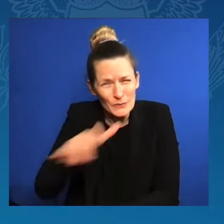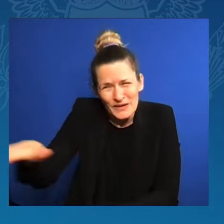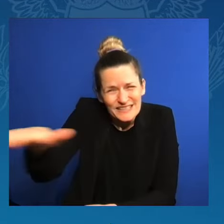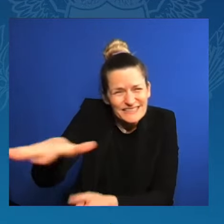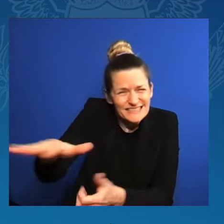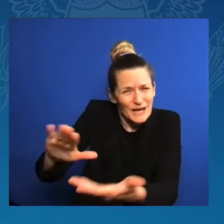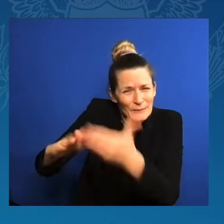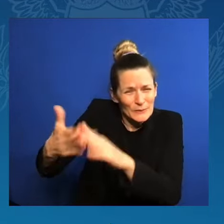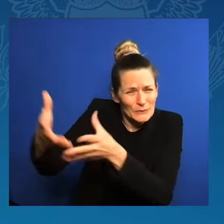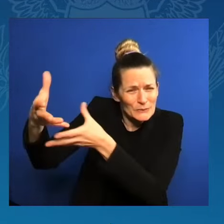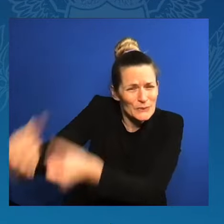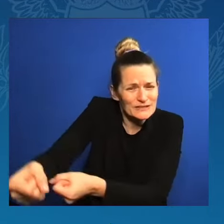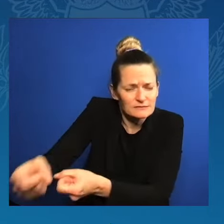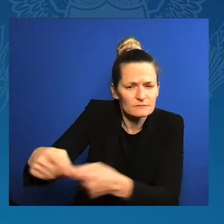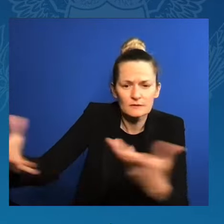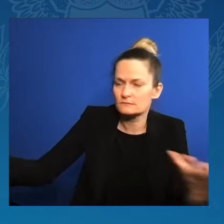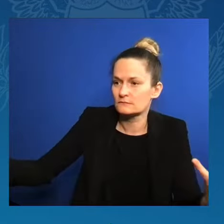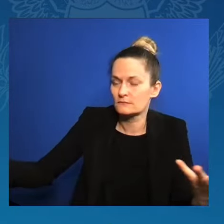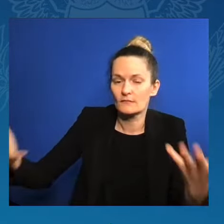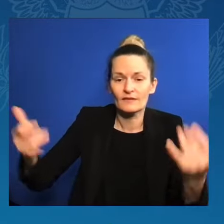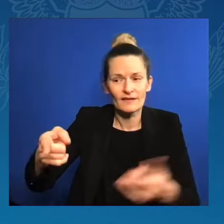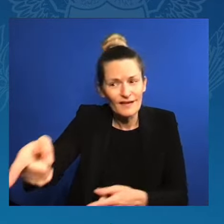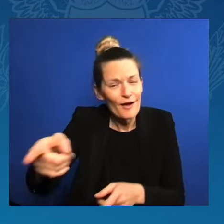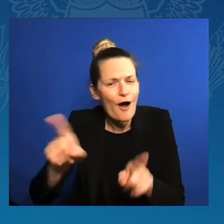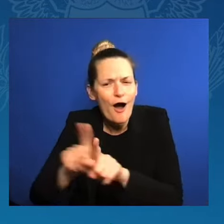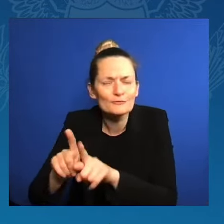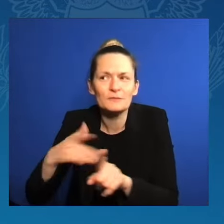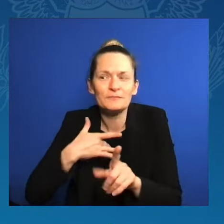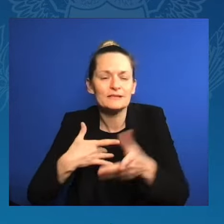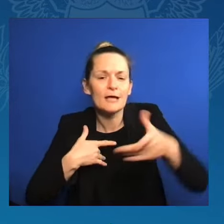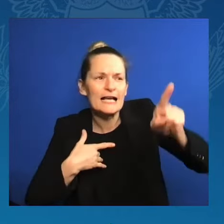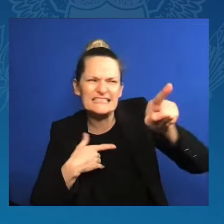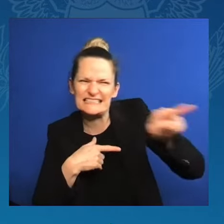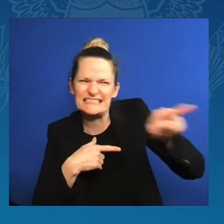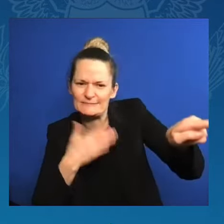The impact to women's health issues broadly is very real.